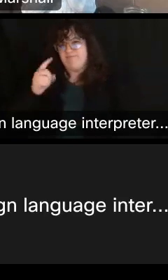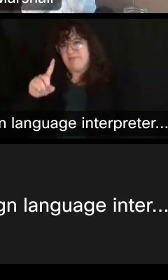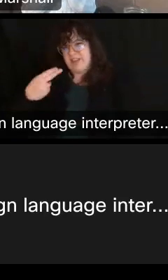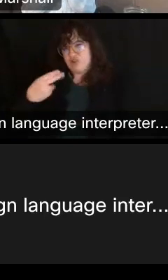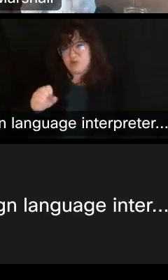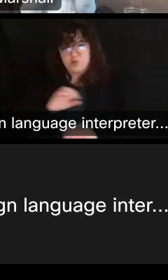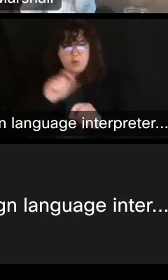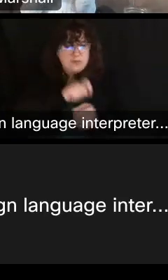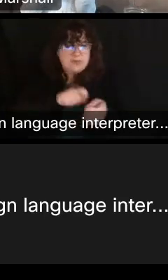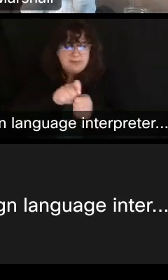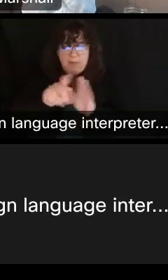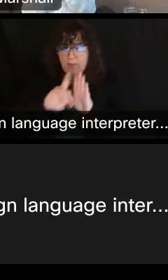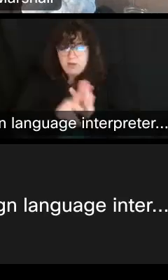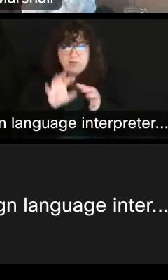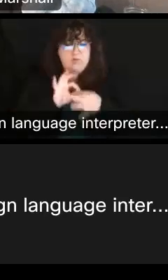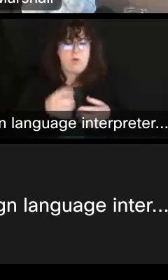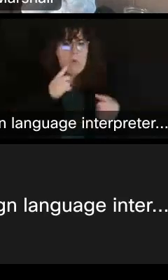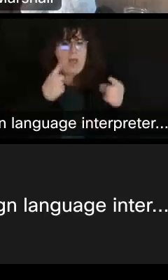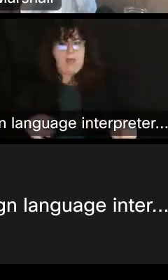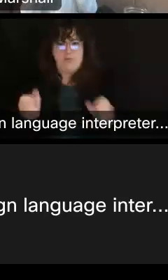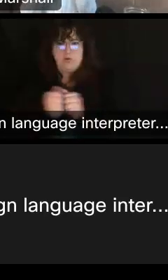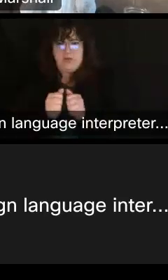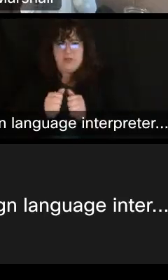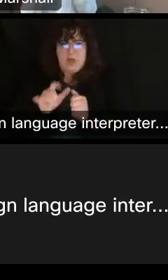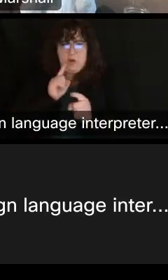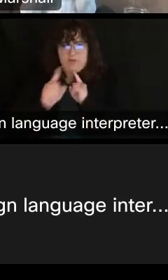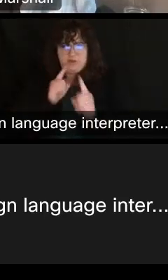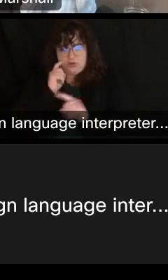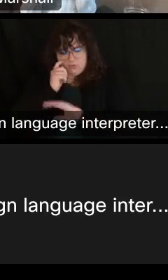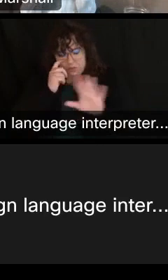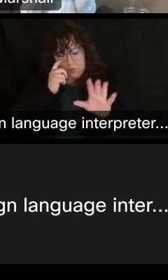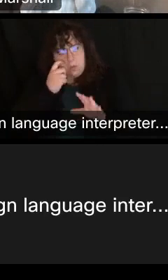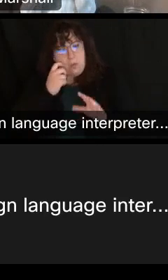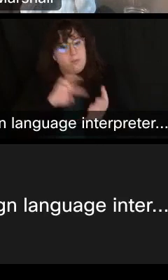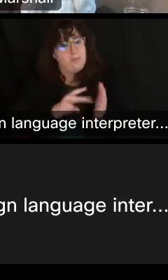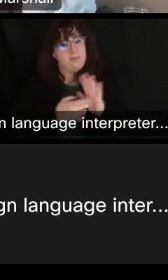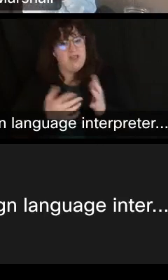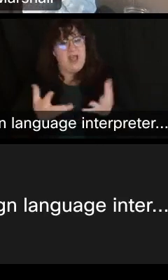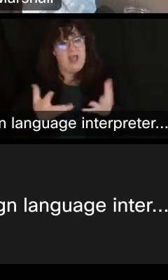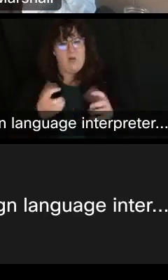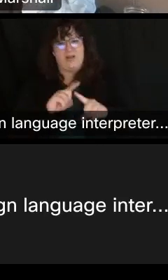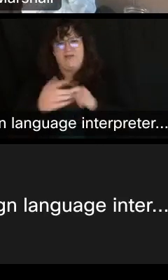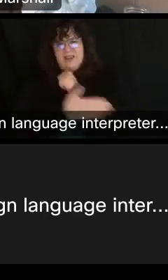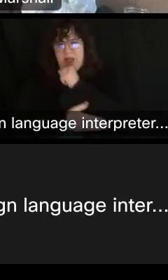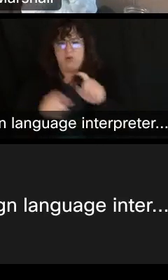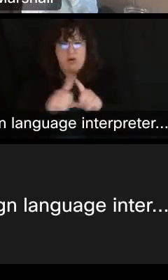about what happens with that, so I really would like to see county departments talk to each other.